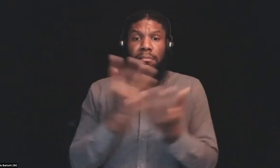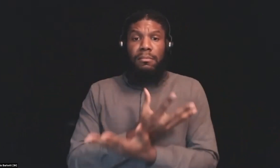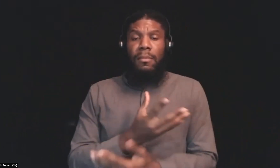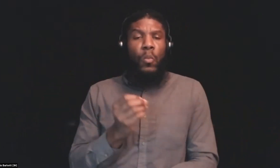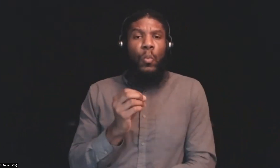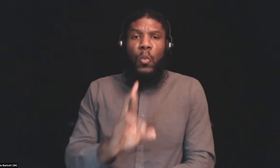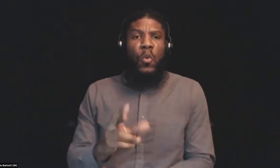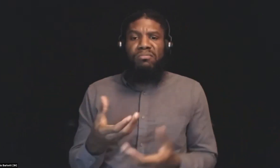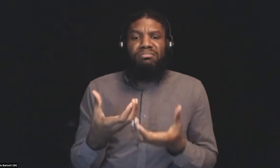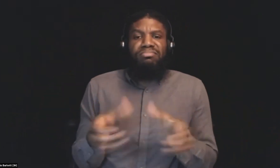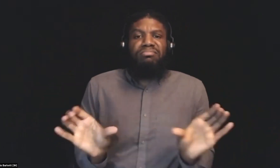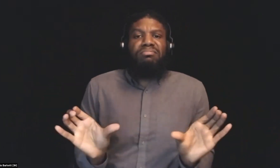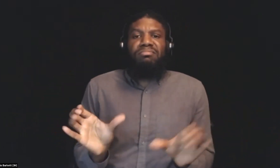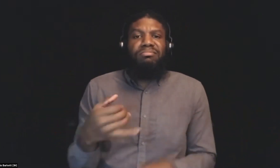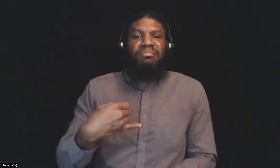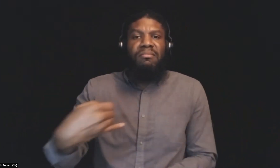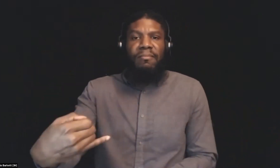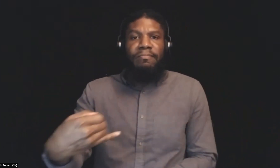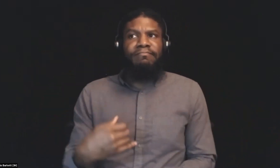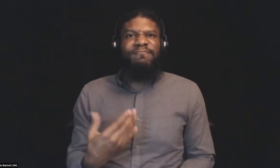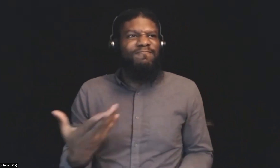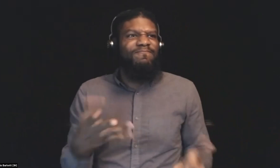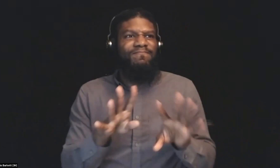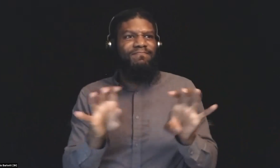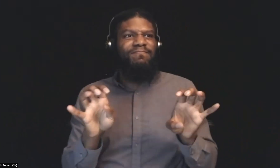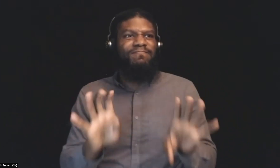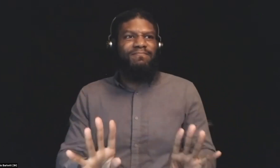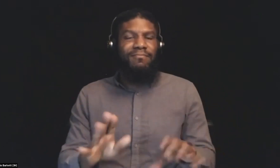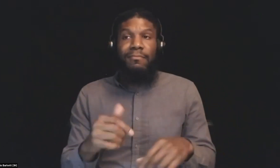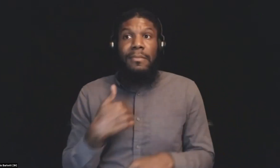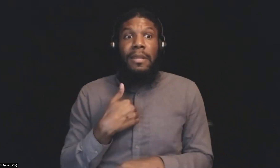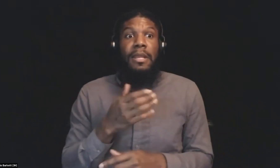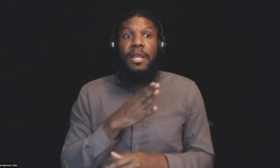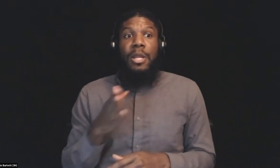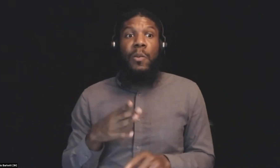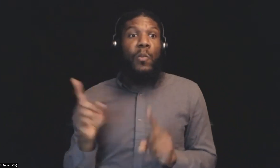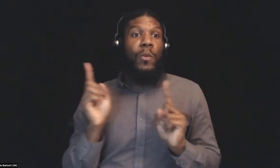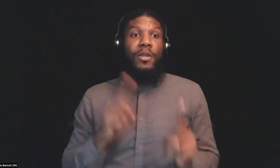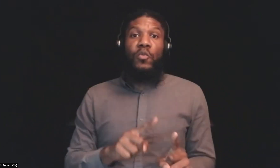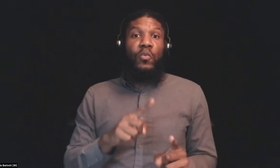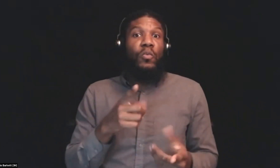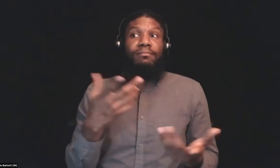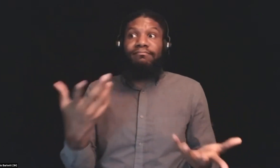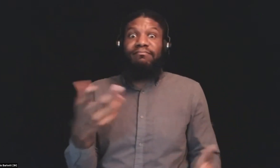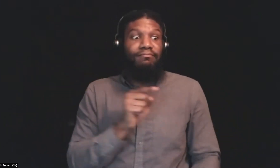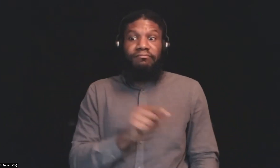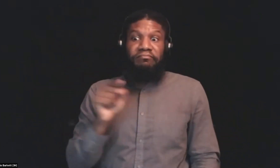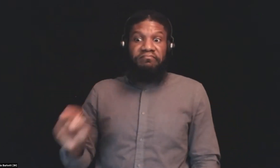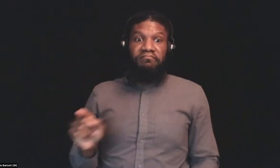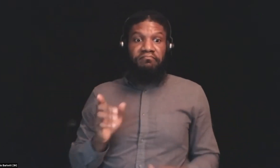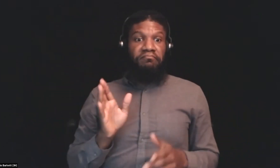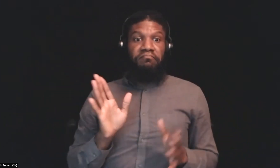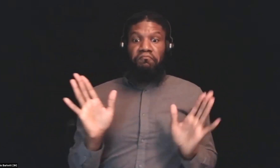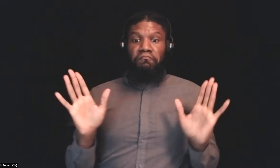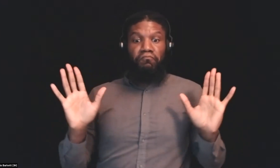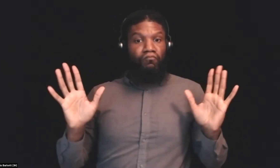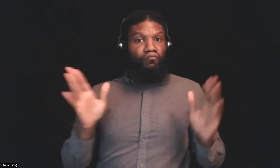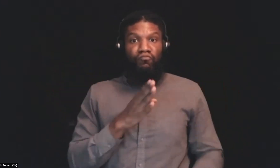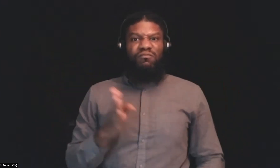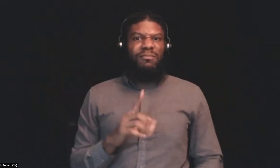really answer that because I never really went to either. I'm just a writing consultant here and